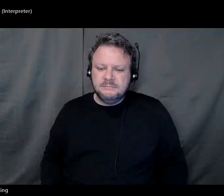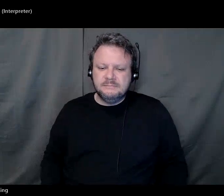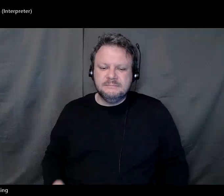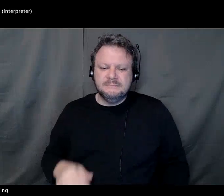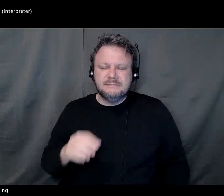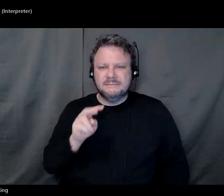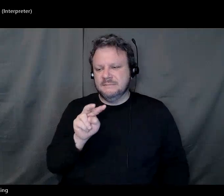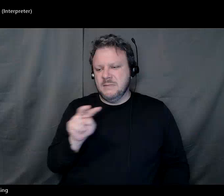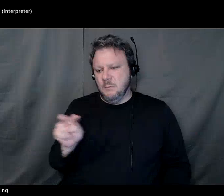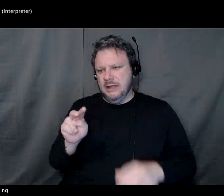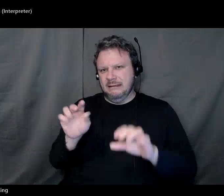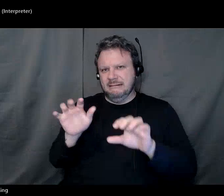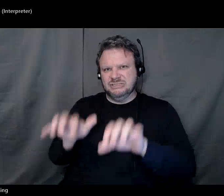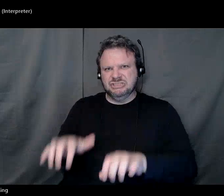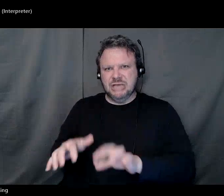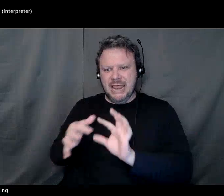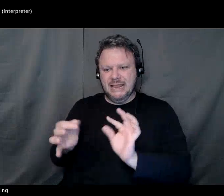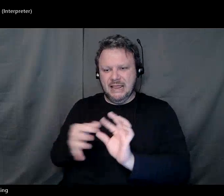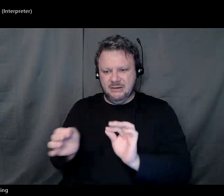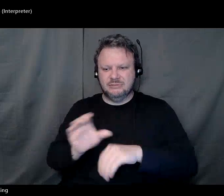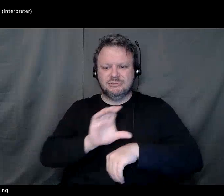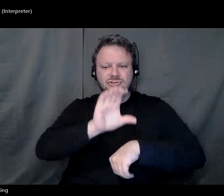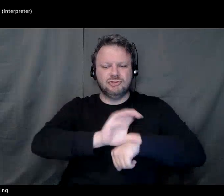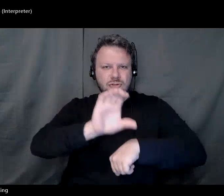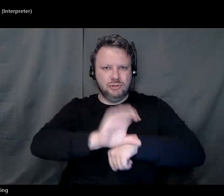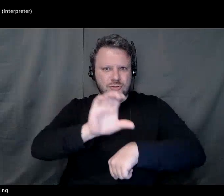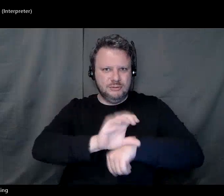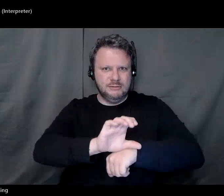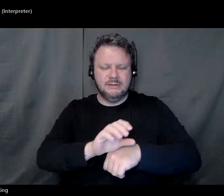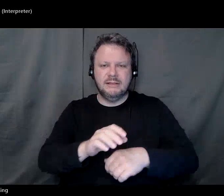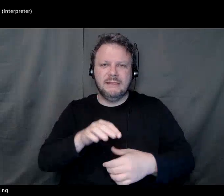I'm I'm just reading the chat comment, Chur churches, the faith communities.